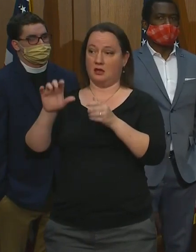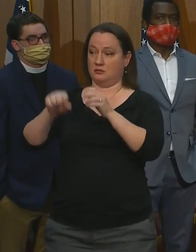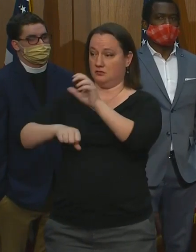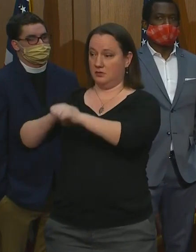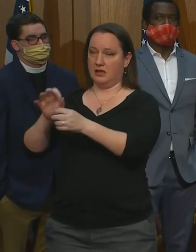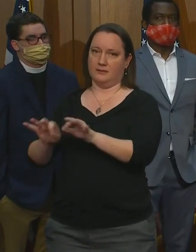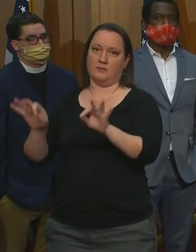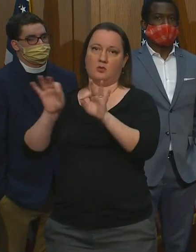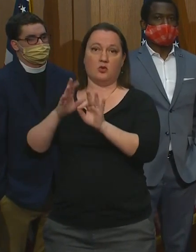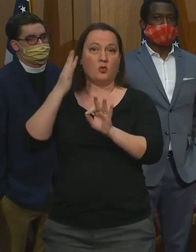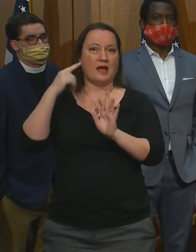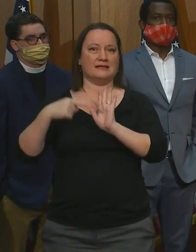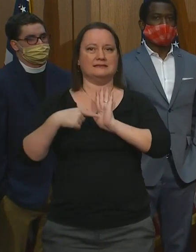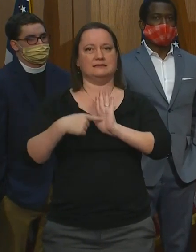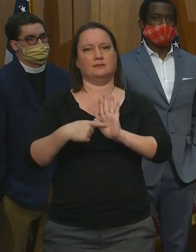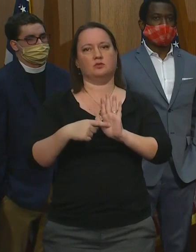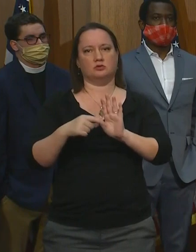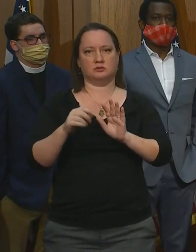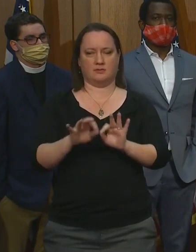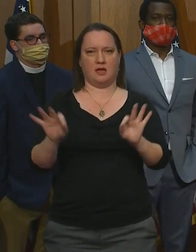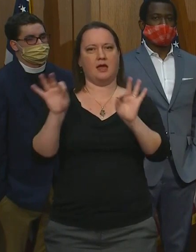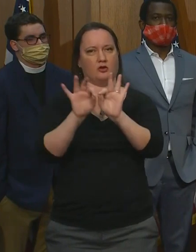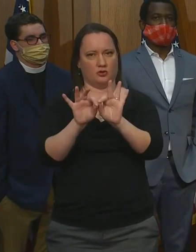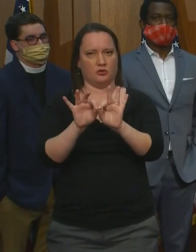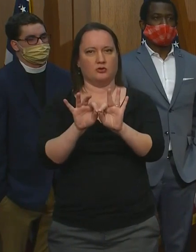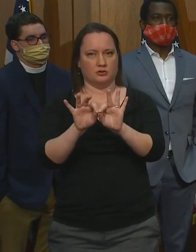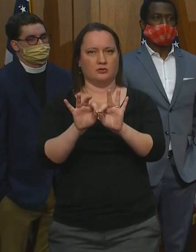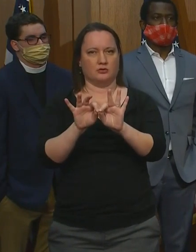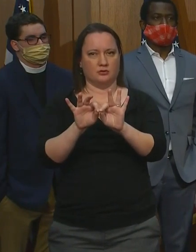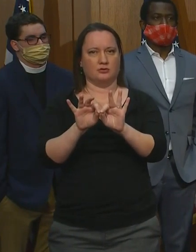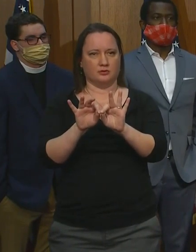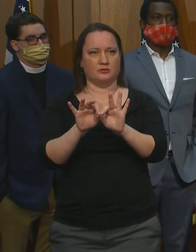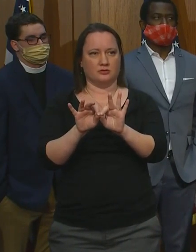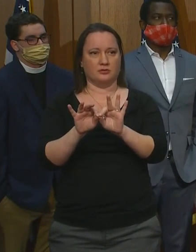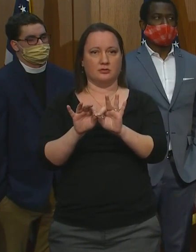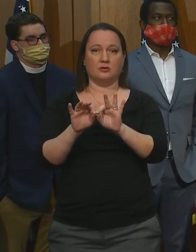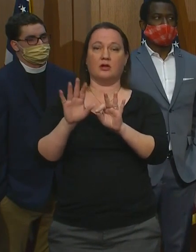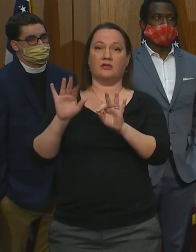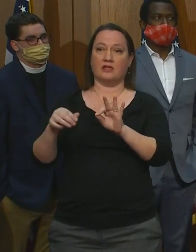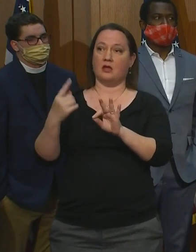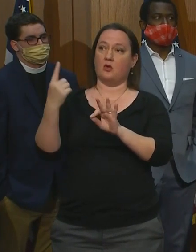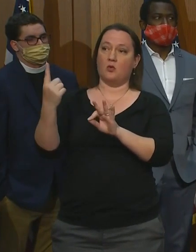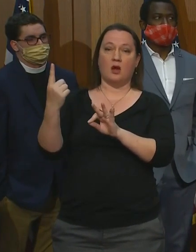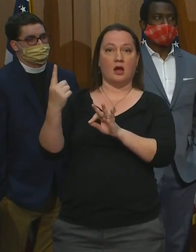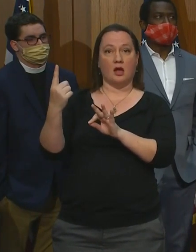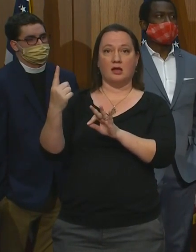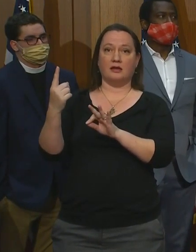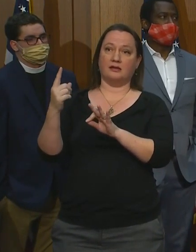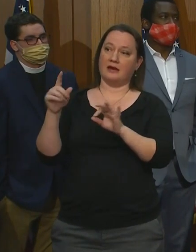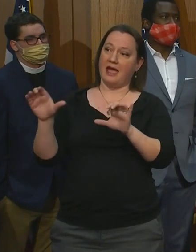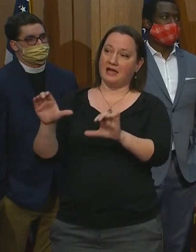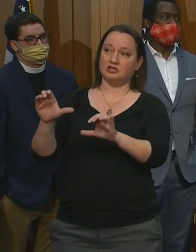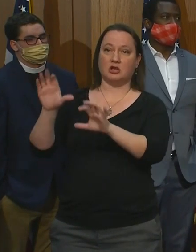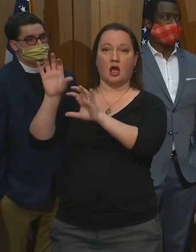AN IMPORTANT STEP. BECAUSE SYMBOLS DO MATTER. BUT TAKING